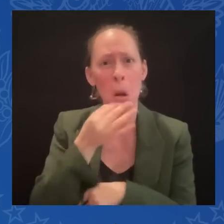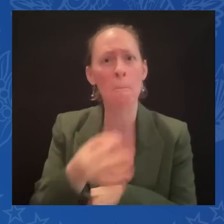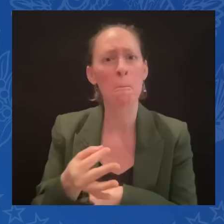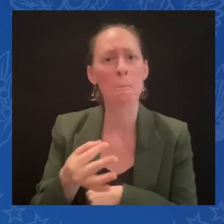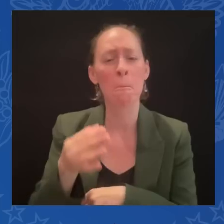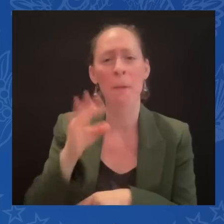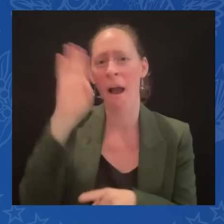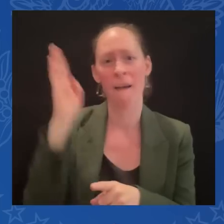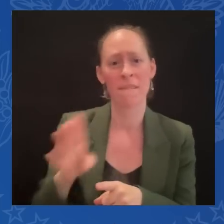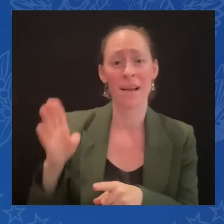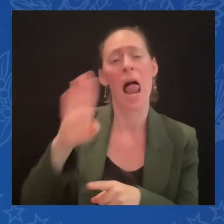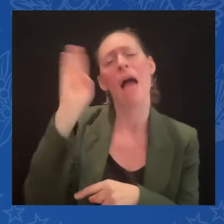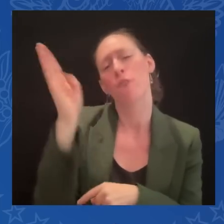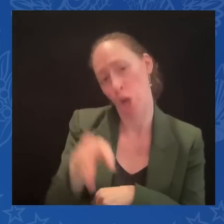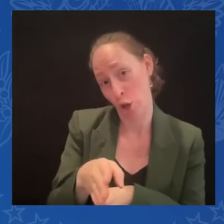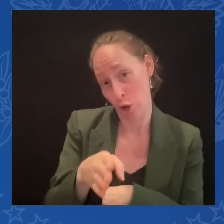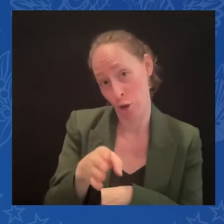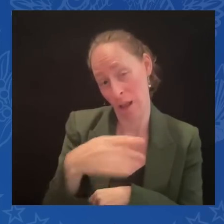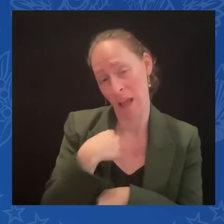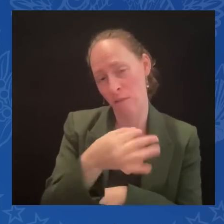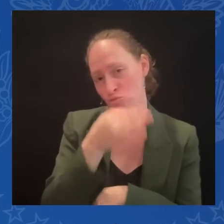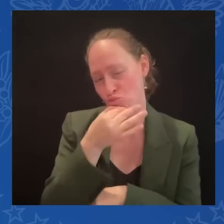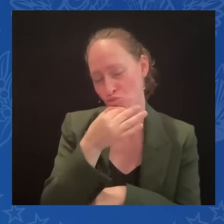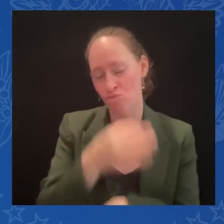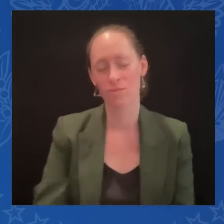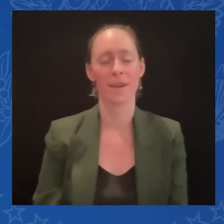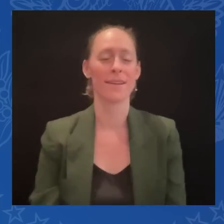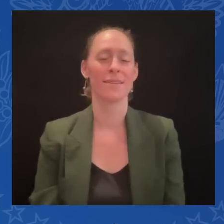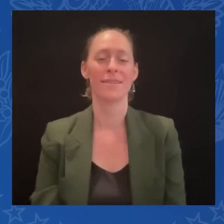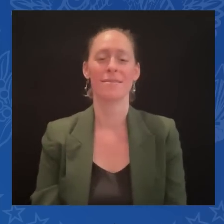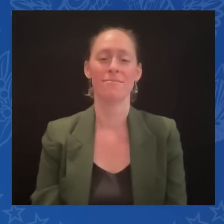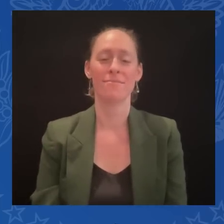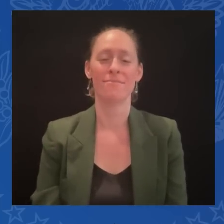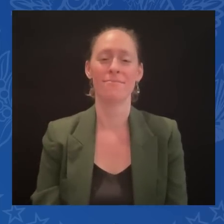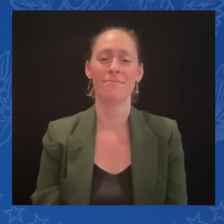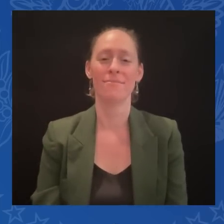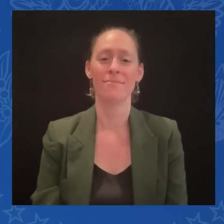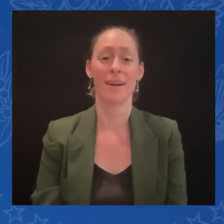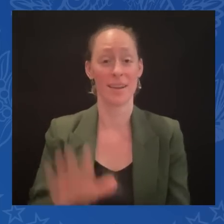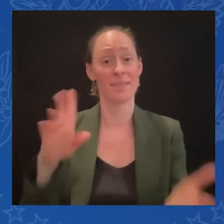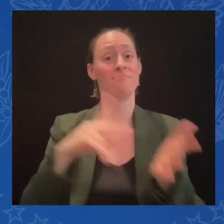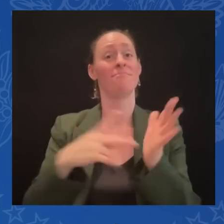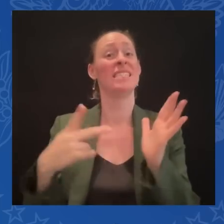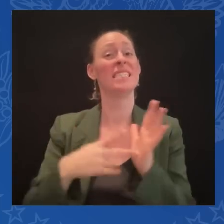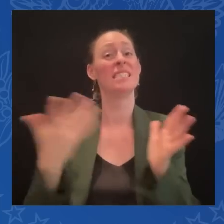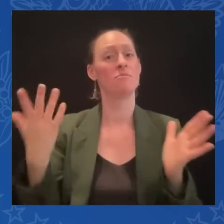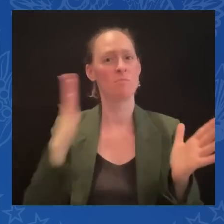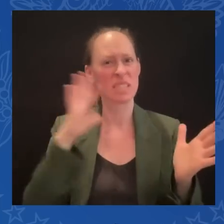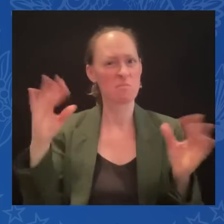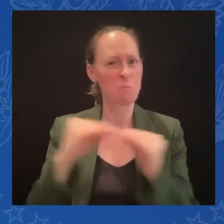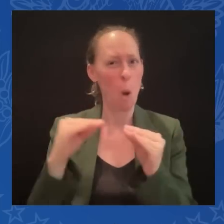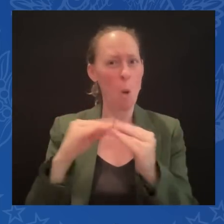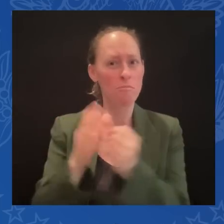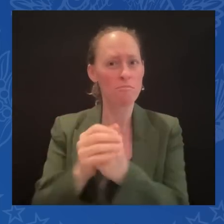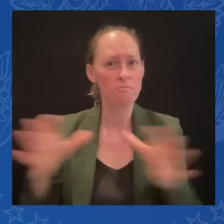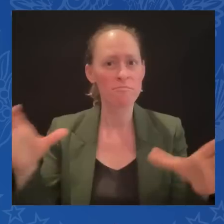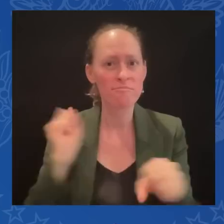This generates income. It generates growth. Enphase first commercialized the component